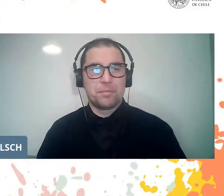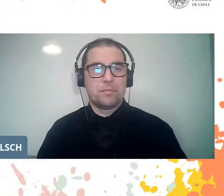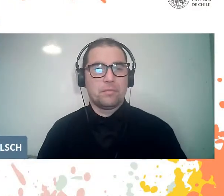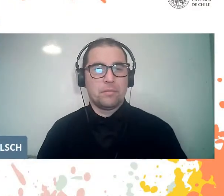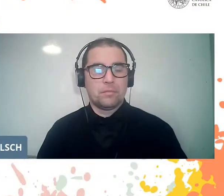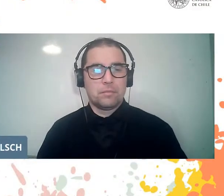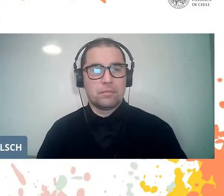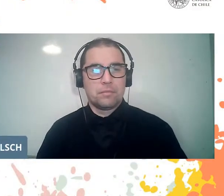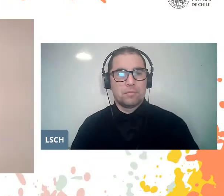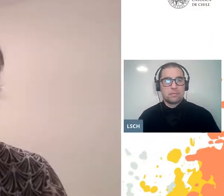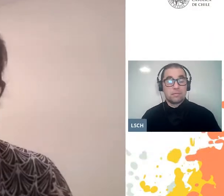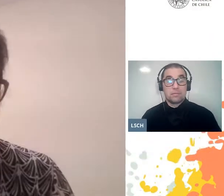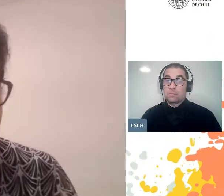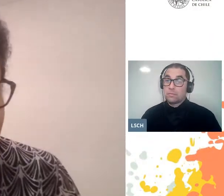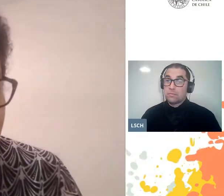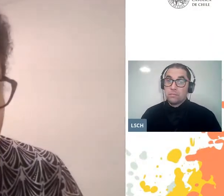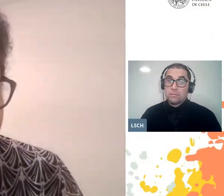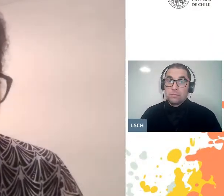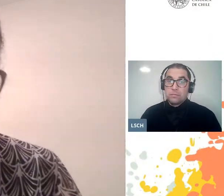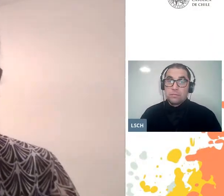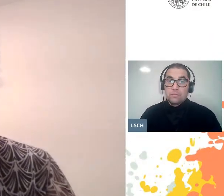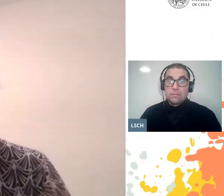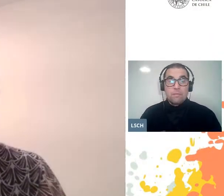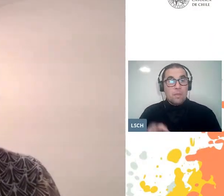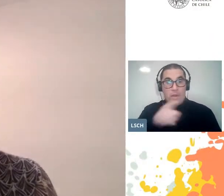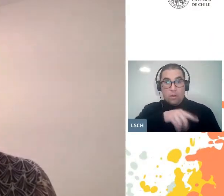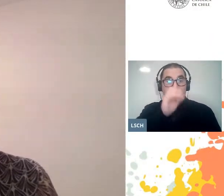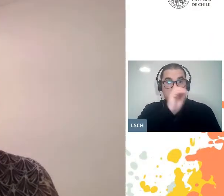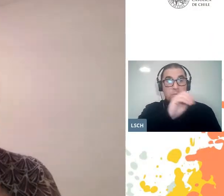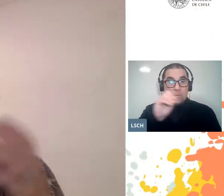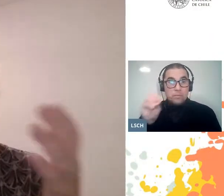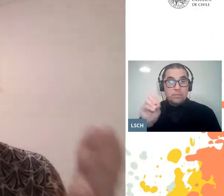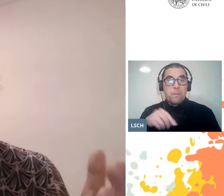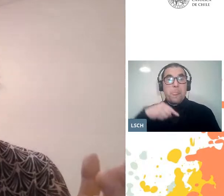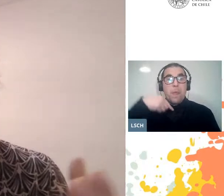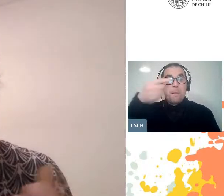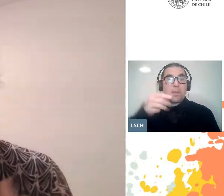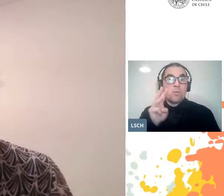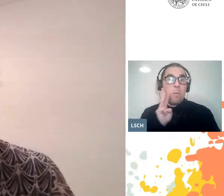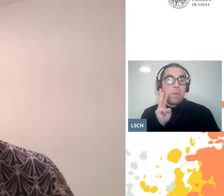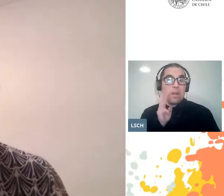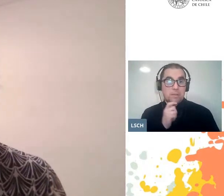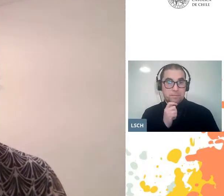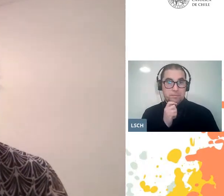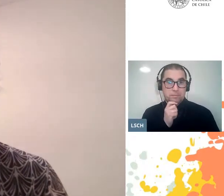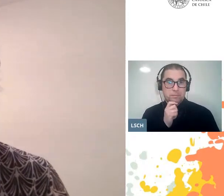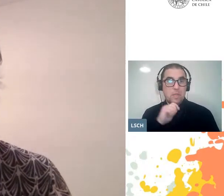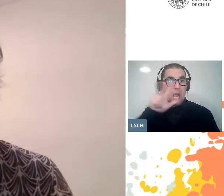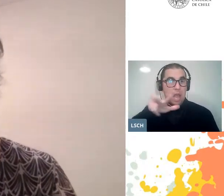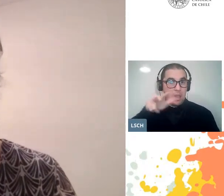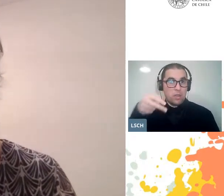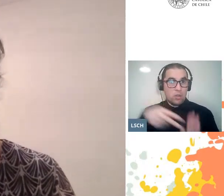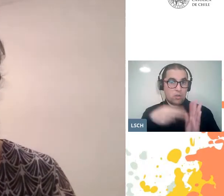So, we remind you that next Wednesday at 18:30 hours